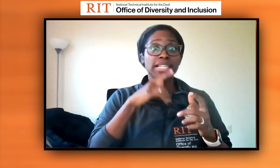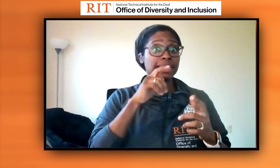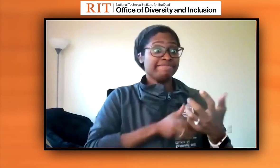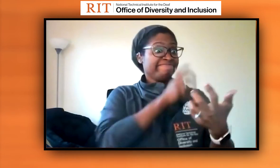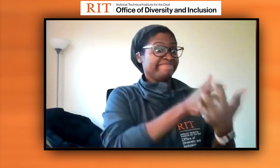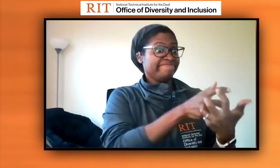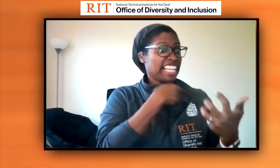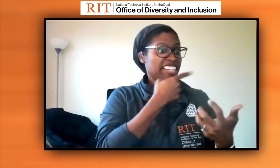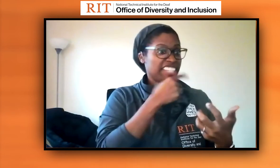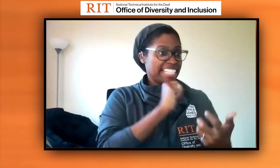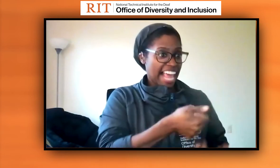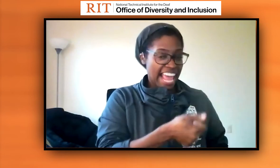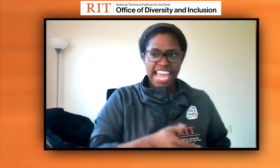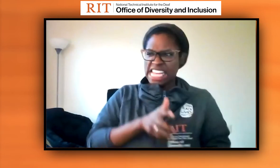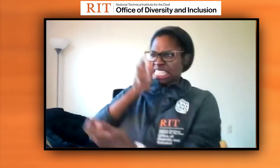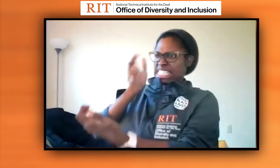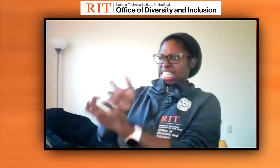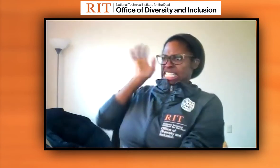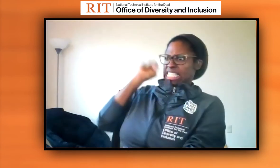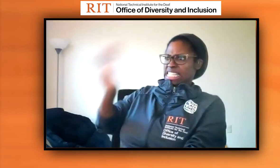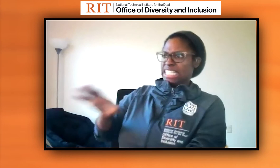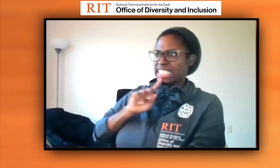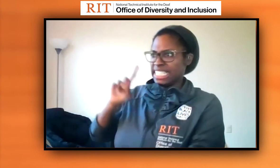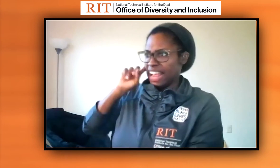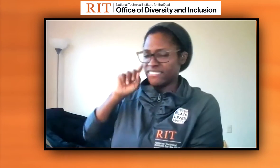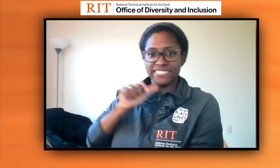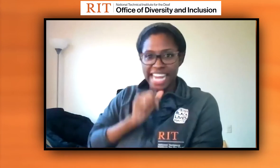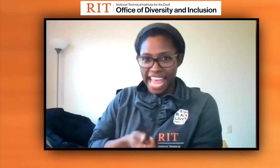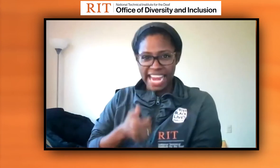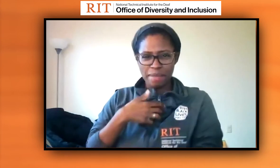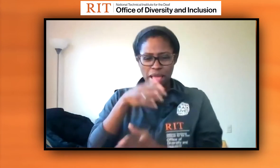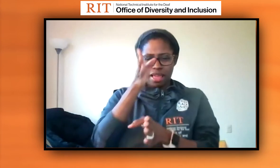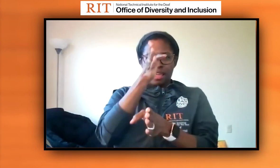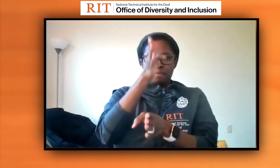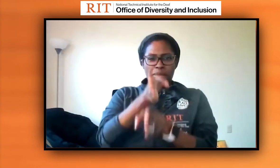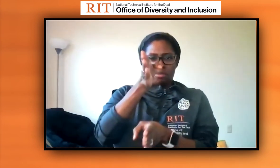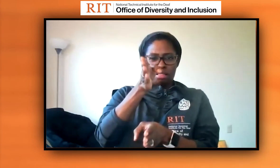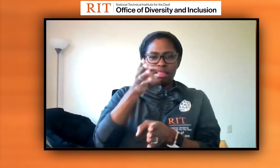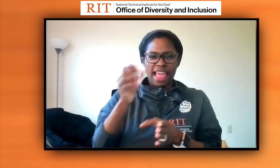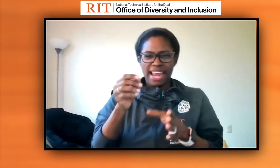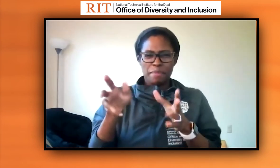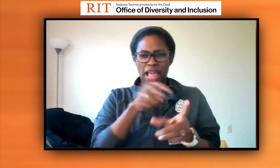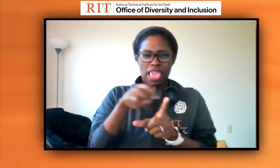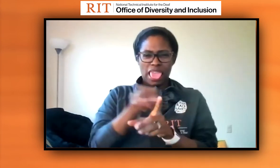I feel a little stuck. I don't quite feel as though I fit in with the hearing world 100%, but I don't quite fit in with the Deaf world 100%.